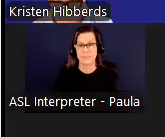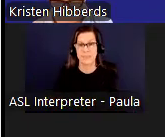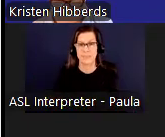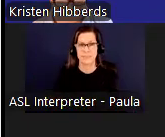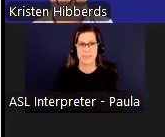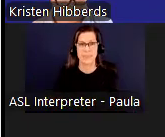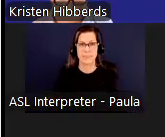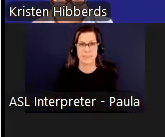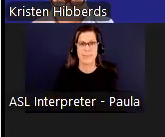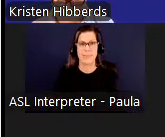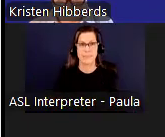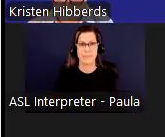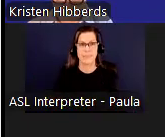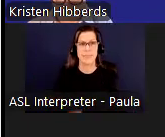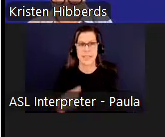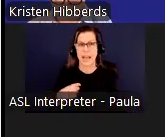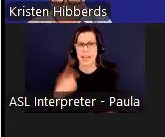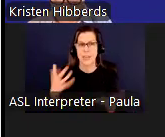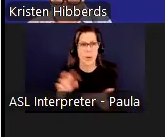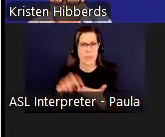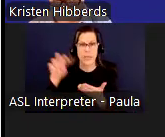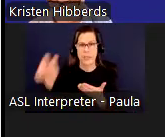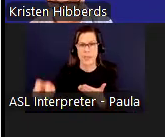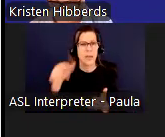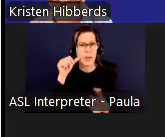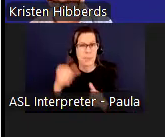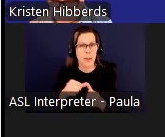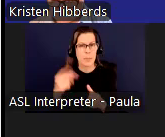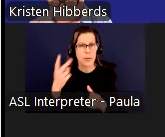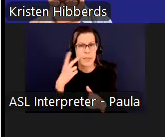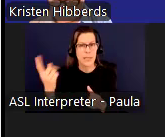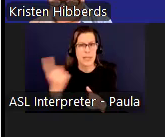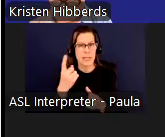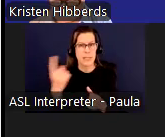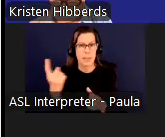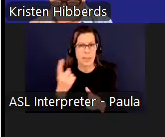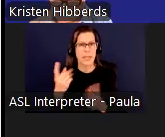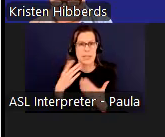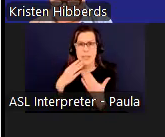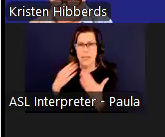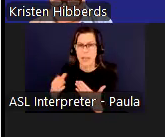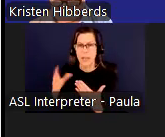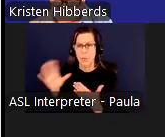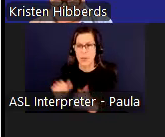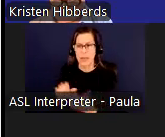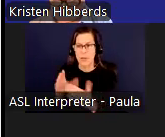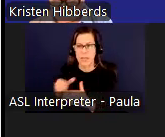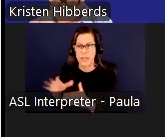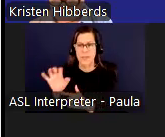Just so I'm not jumping. I I just remember seeing something that said. Thanks, Tara. We will address this after Fred's comment. Was there a need to has that already been addressed?